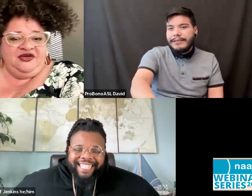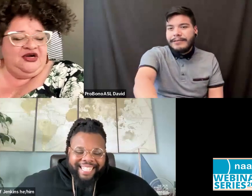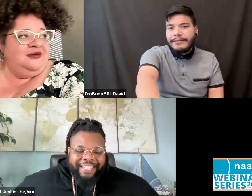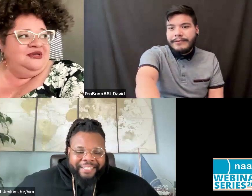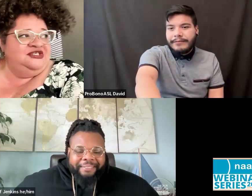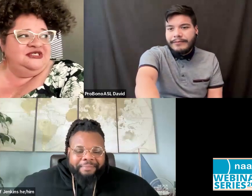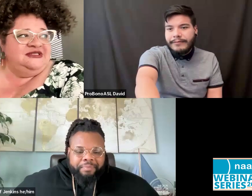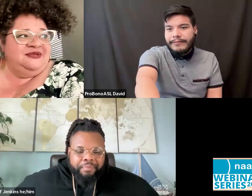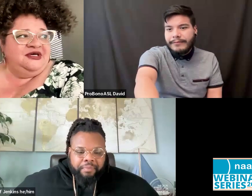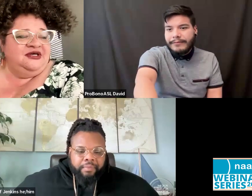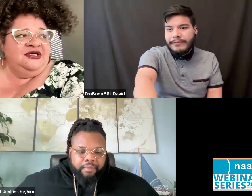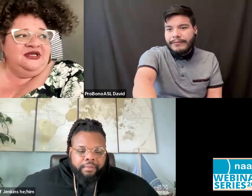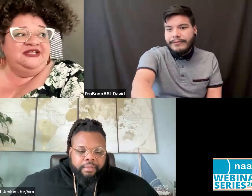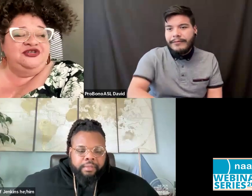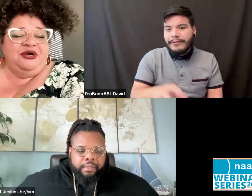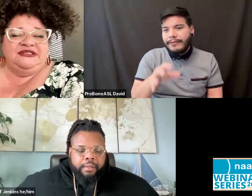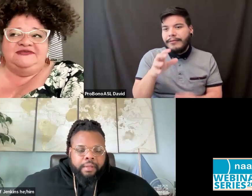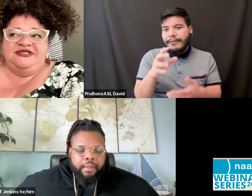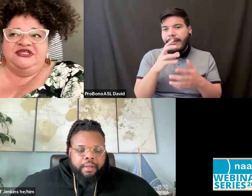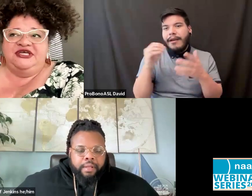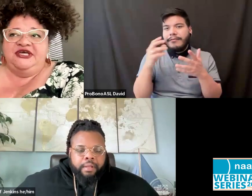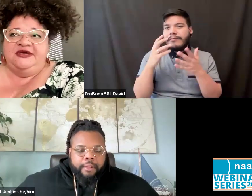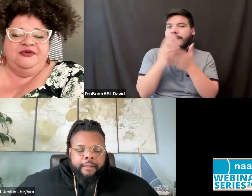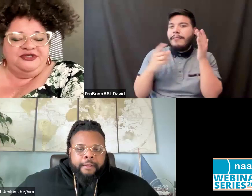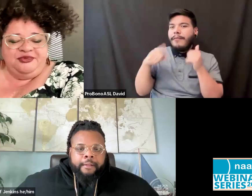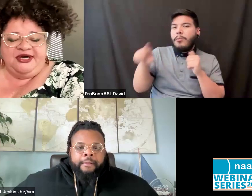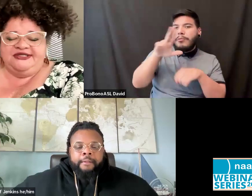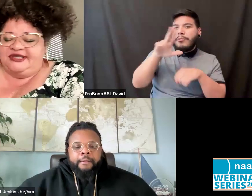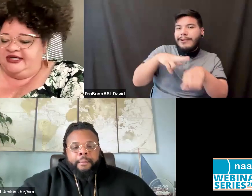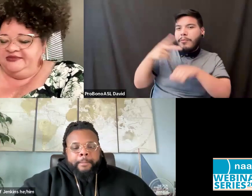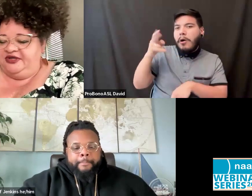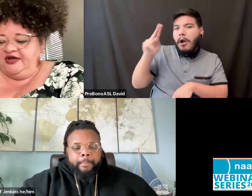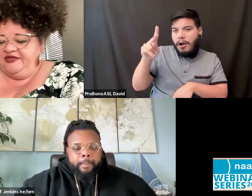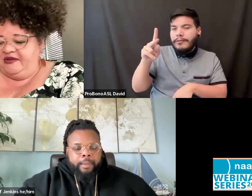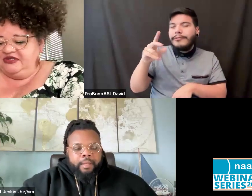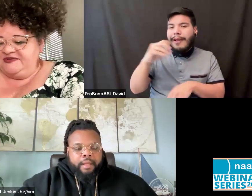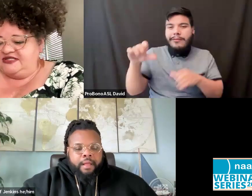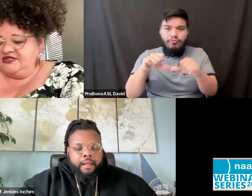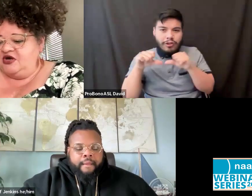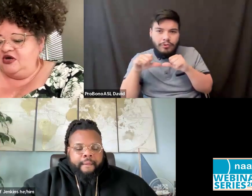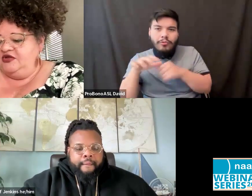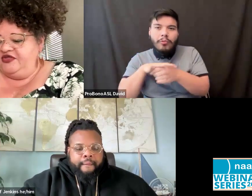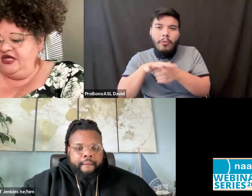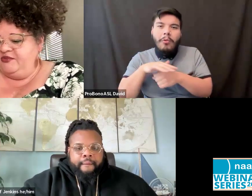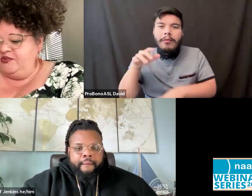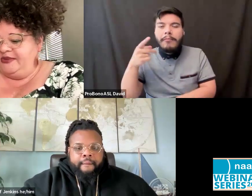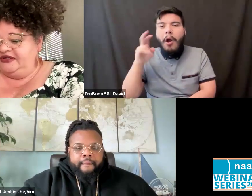you know, accommodations at some of the national parks, especially regional parks, you know other public spaces are thinking about